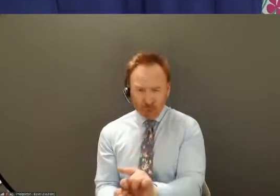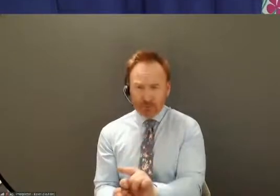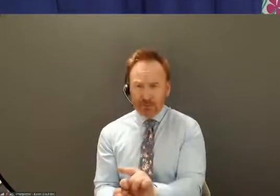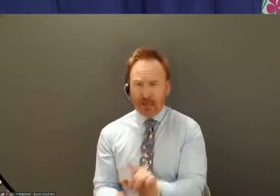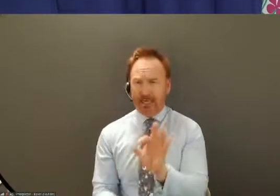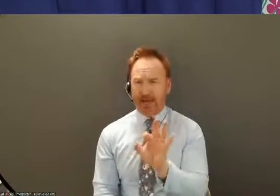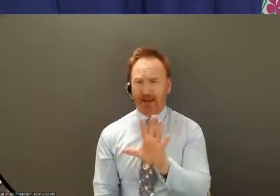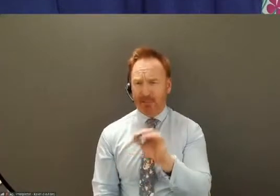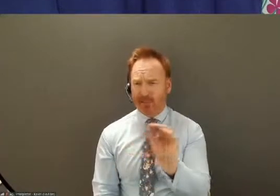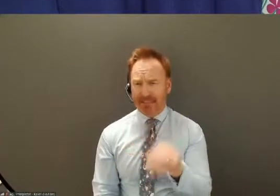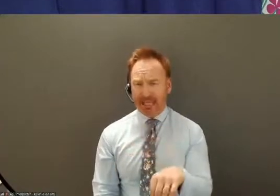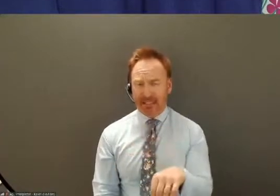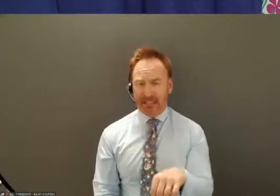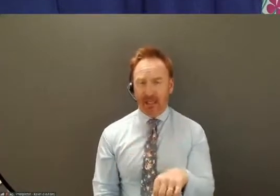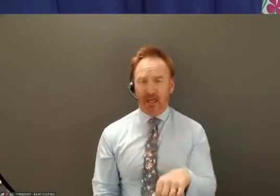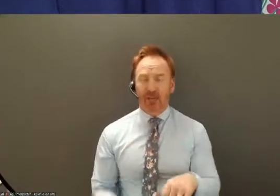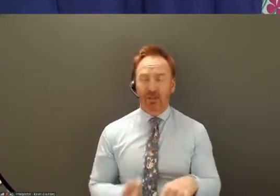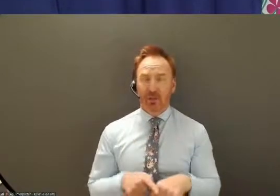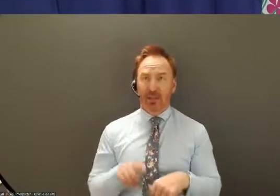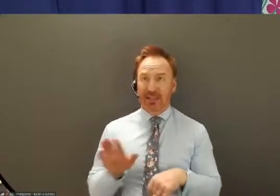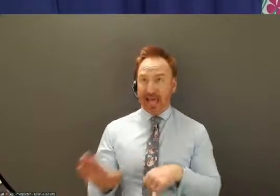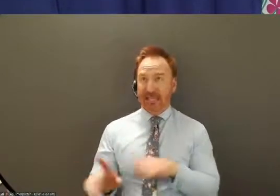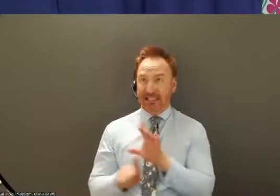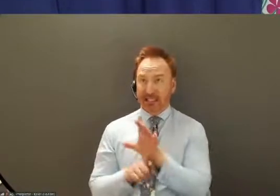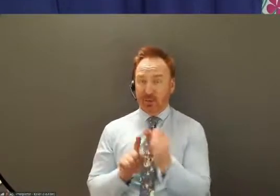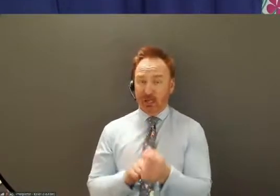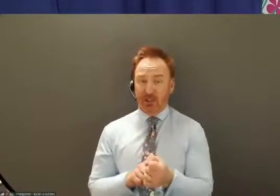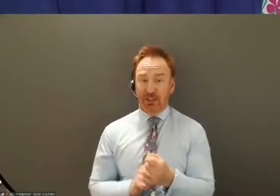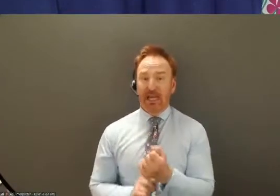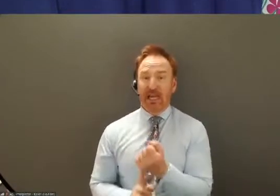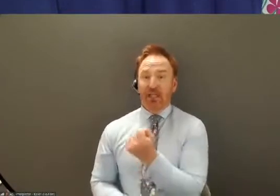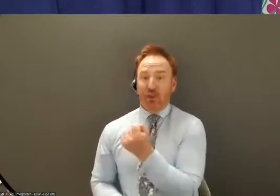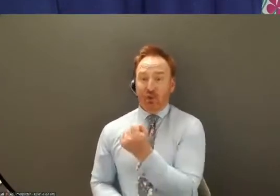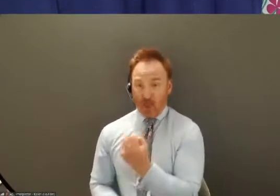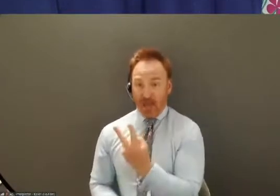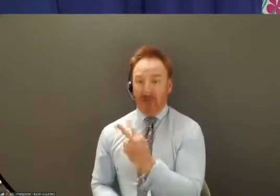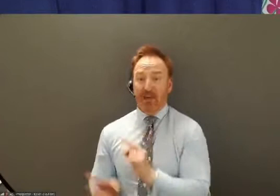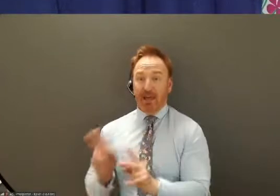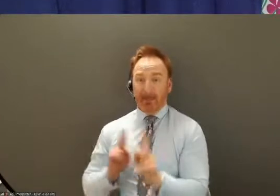21st you reported there was 100 active cases in on June